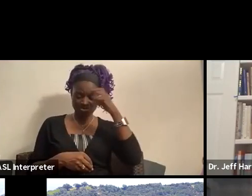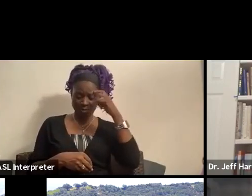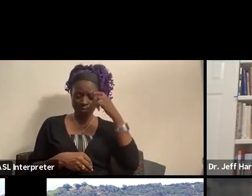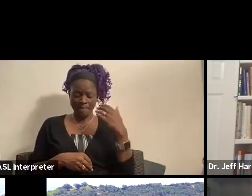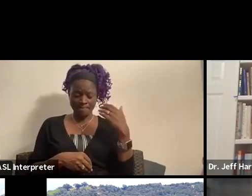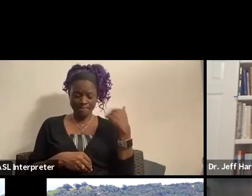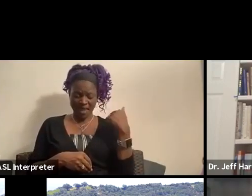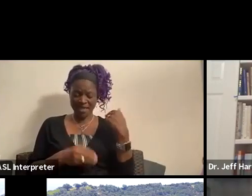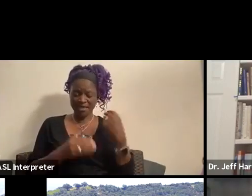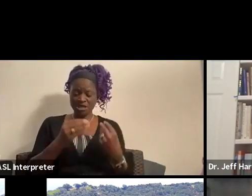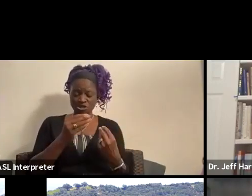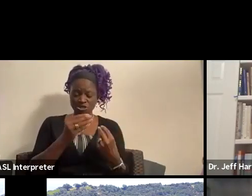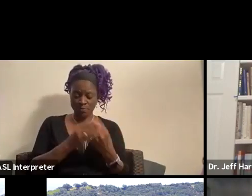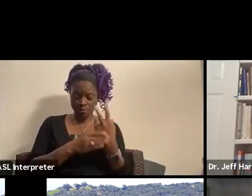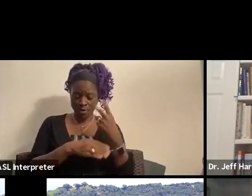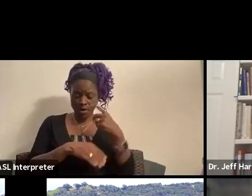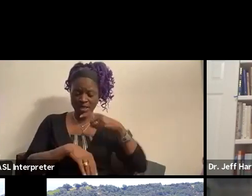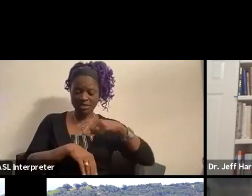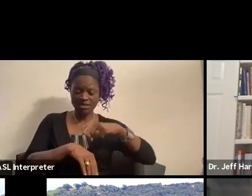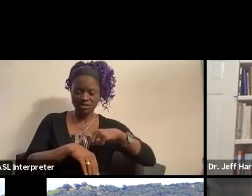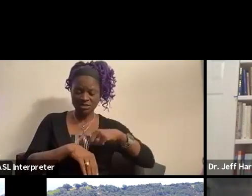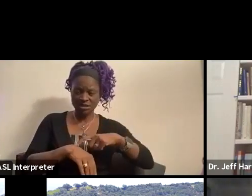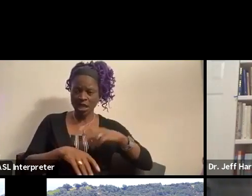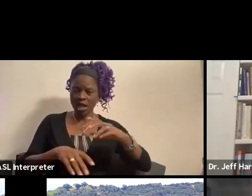it was all hands on deck, the contact tracing and trying to